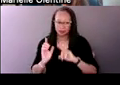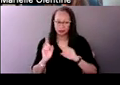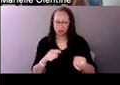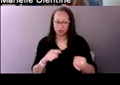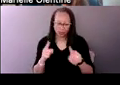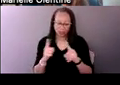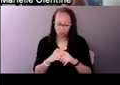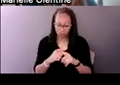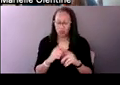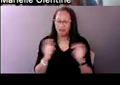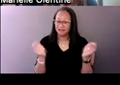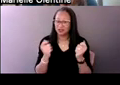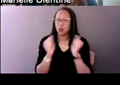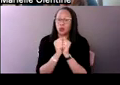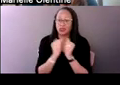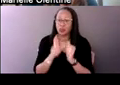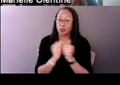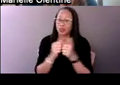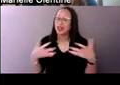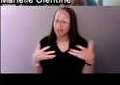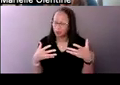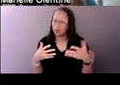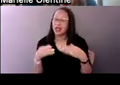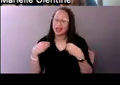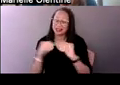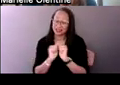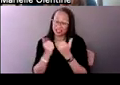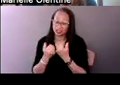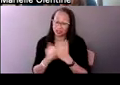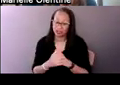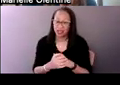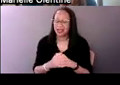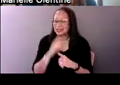have sold out of Sundance. There were rumors about quite after but zero and it's now a month after the festival.